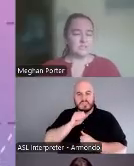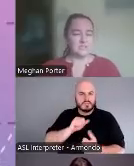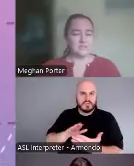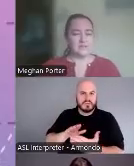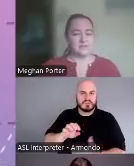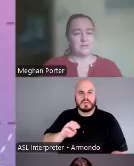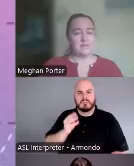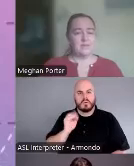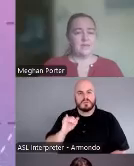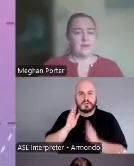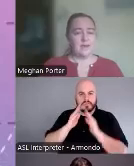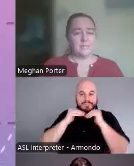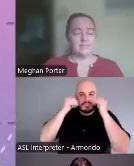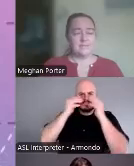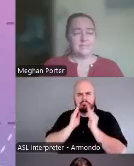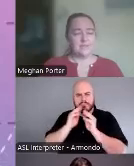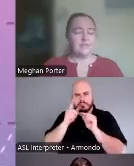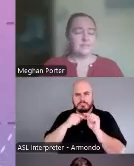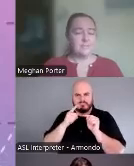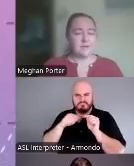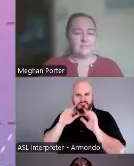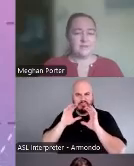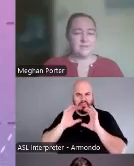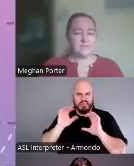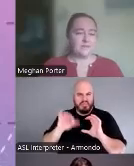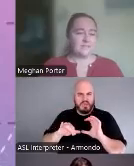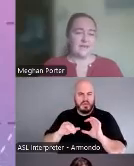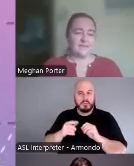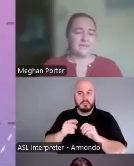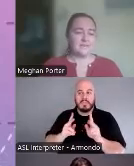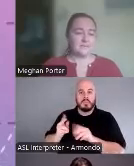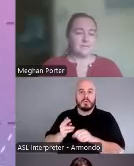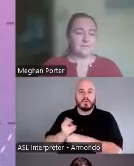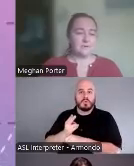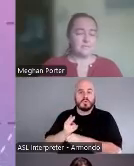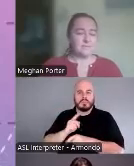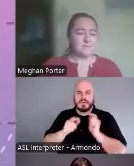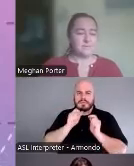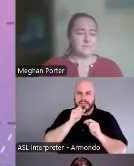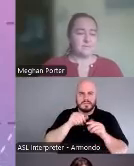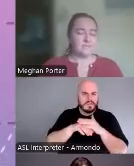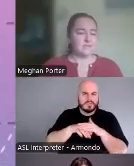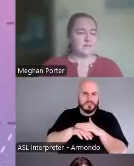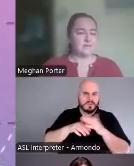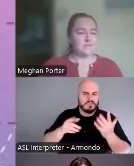which is another thing that people often use. But it's not accessible for people who use screen readers.